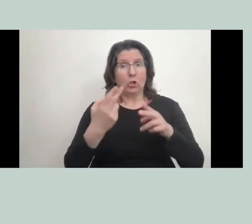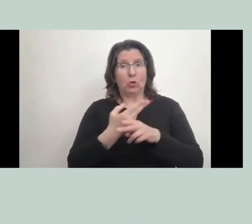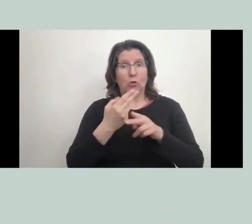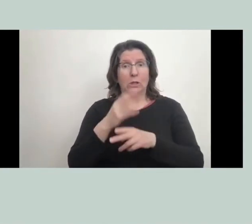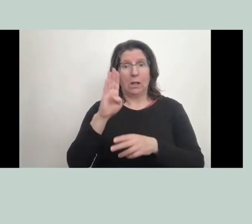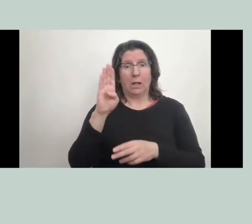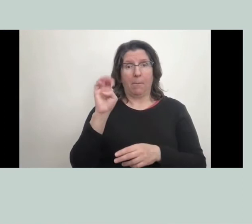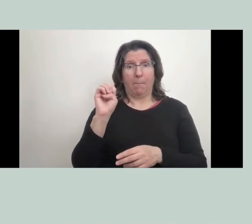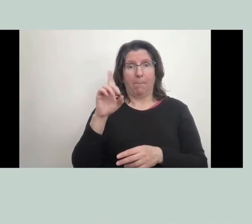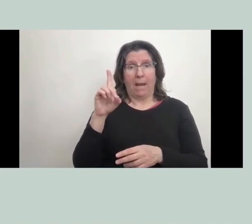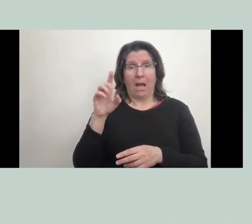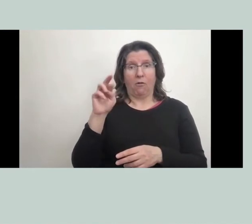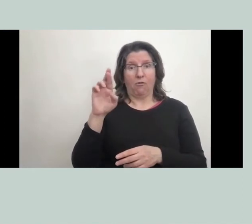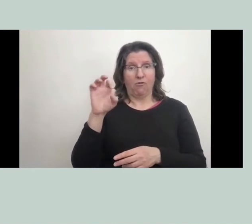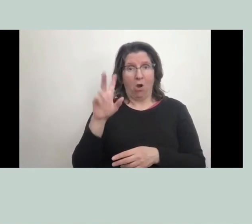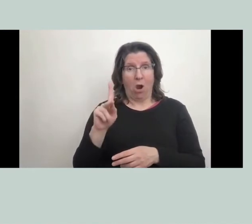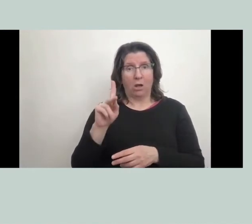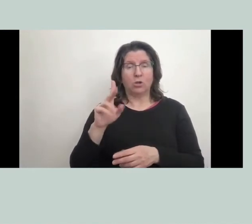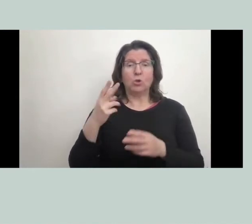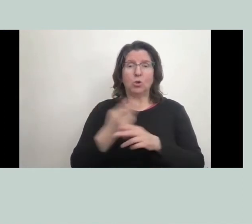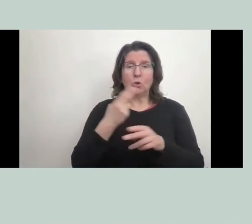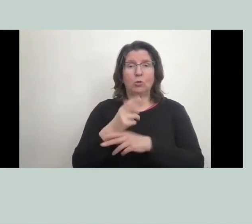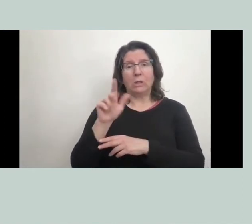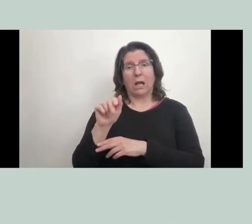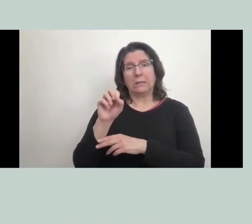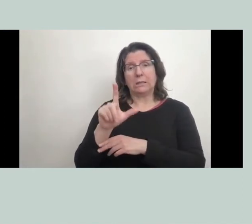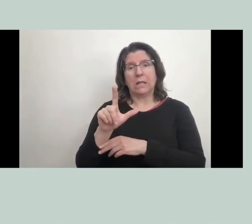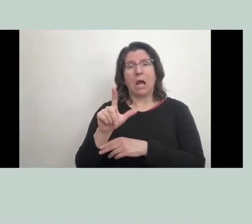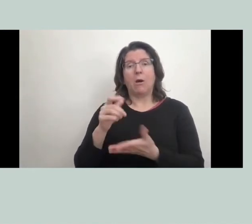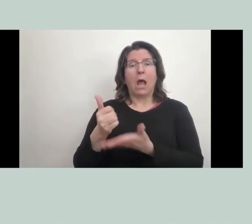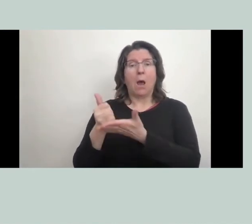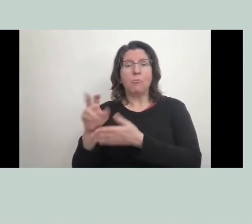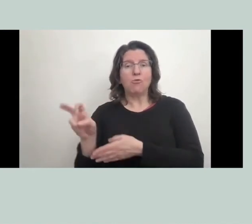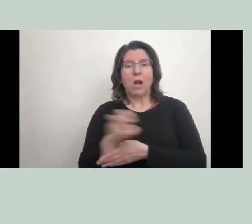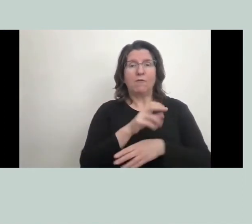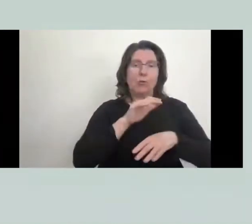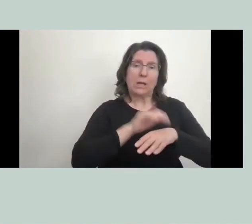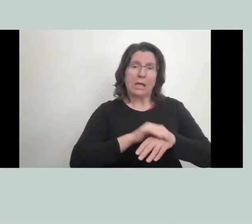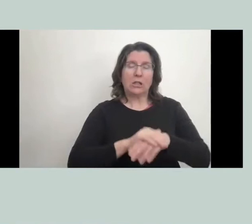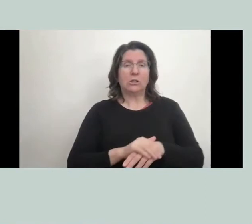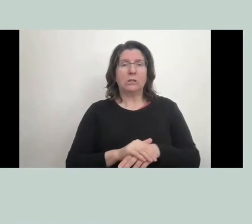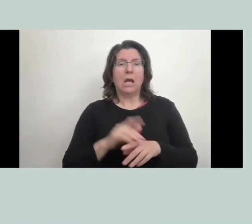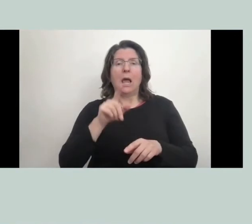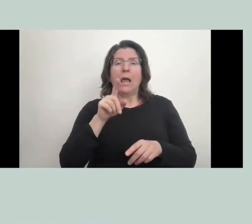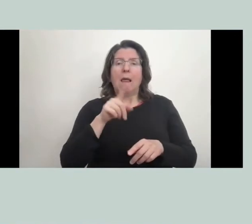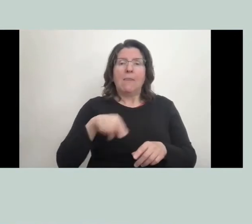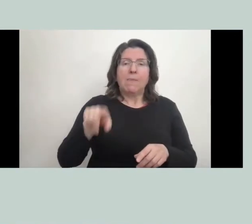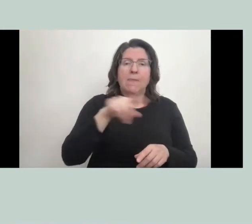First I would recommend you consider using "Bedrock." It helps students transition their ASL to English.